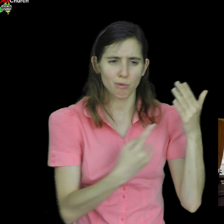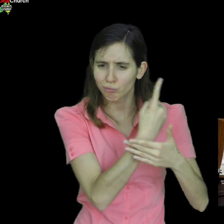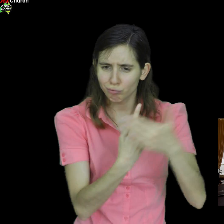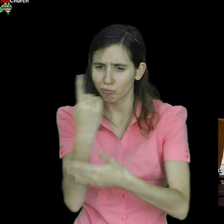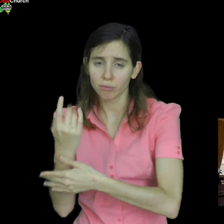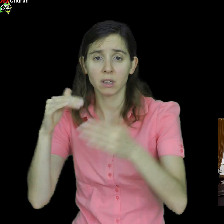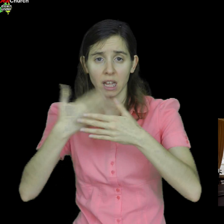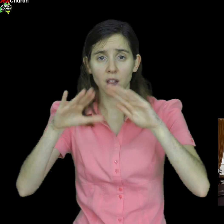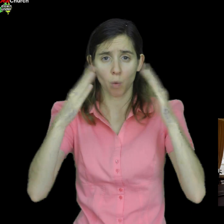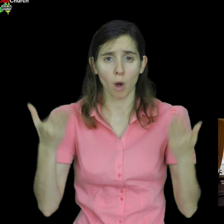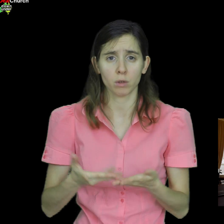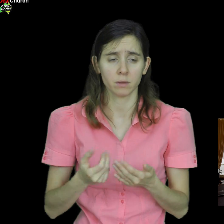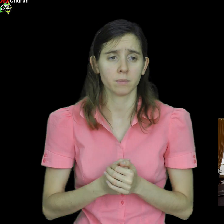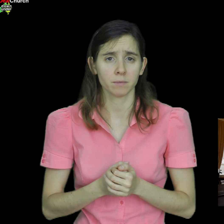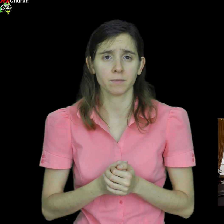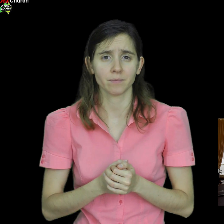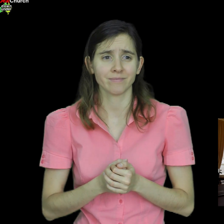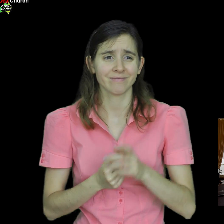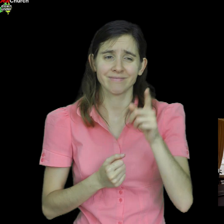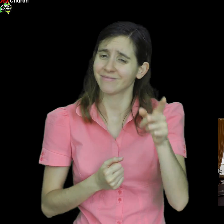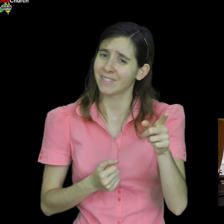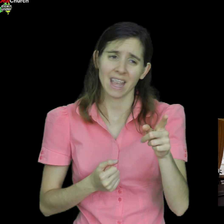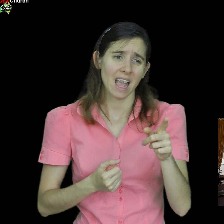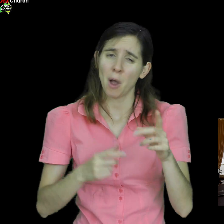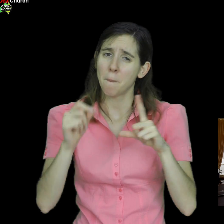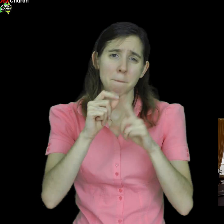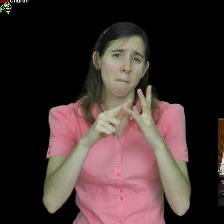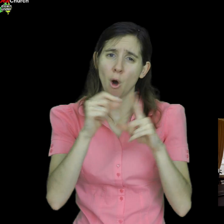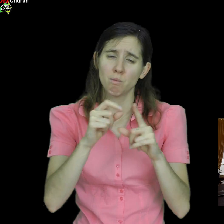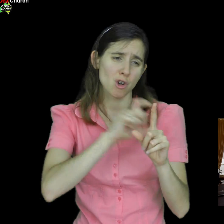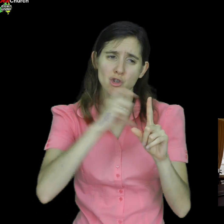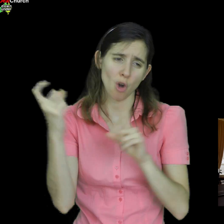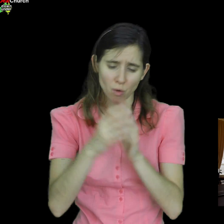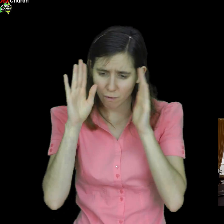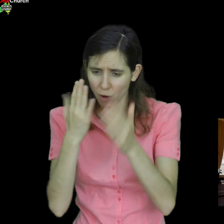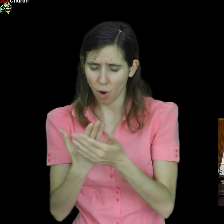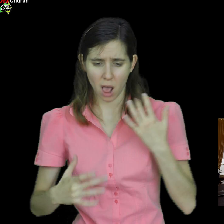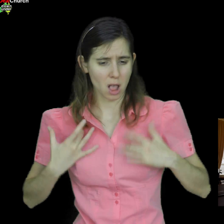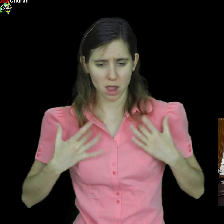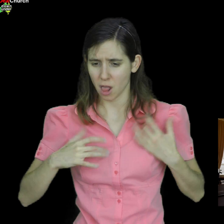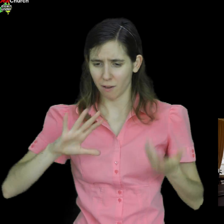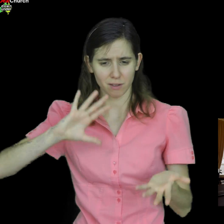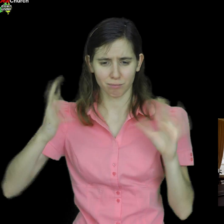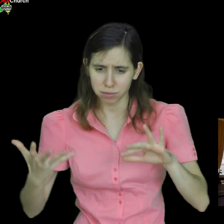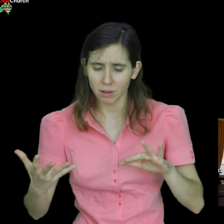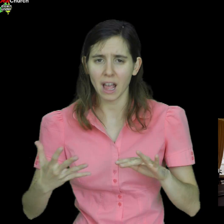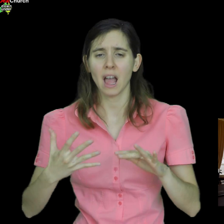world. Even pop culture focused on life's disasters in its song lyrics and movie